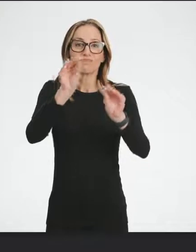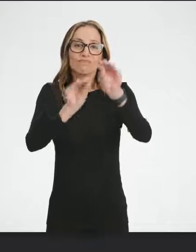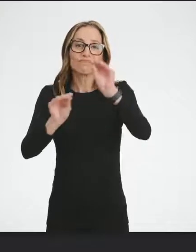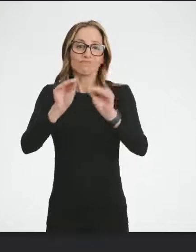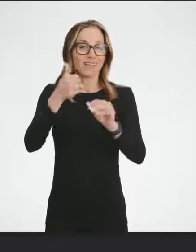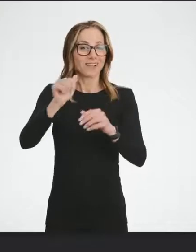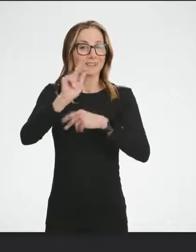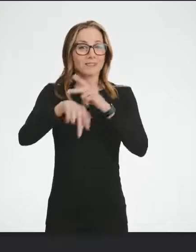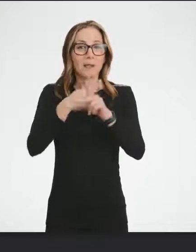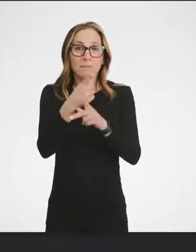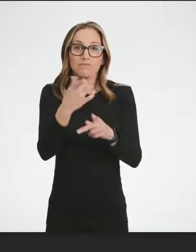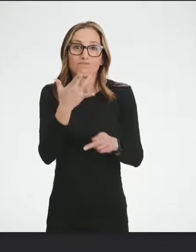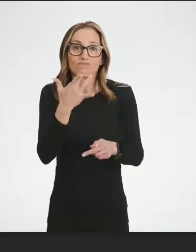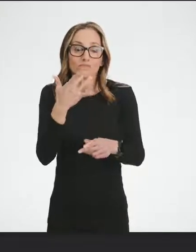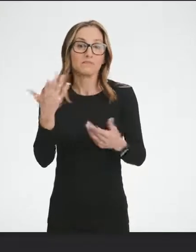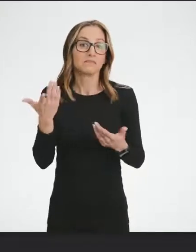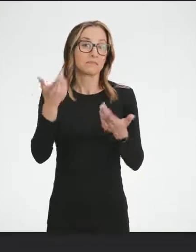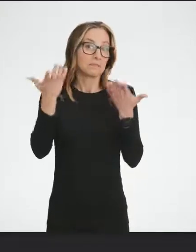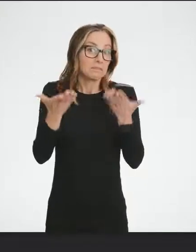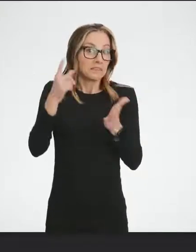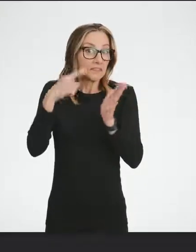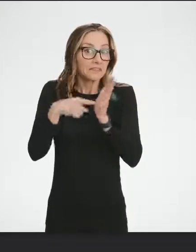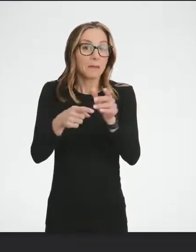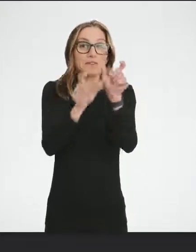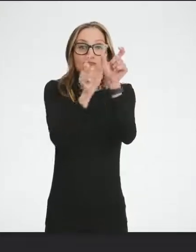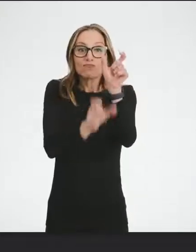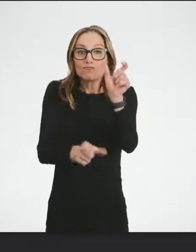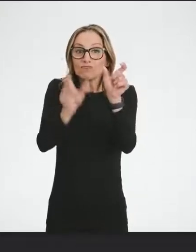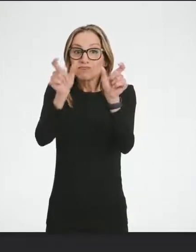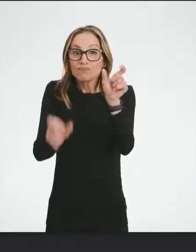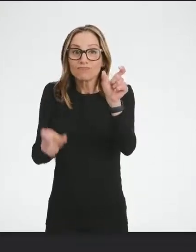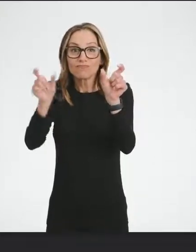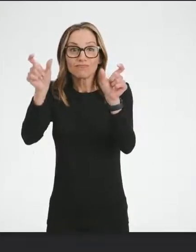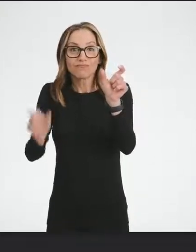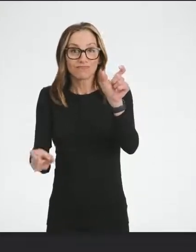For example, you could create a flow layout where your views are arranged like the content